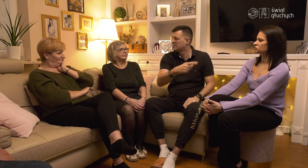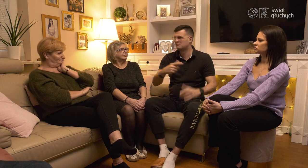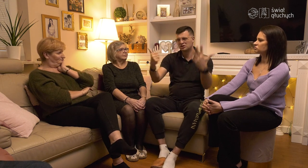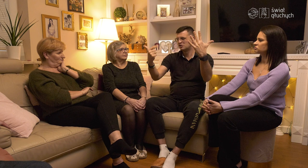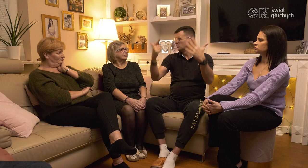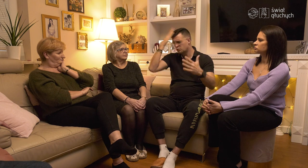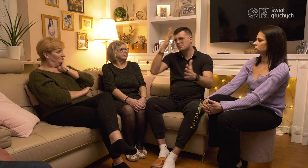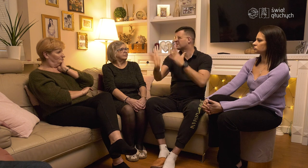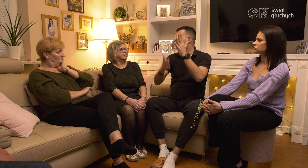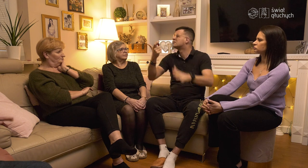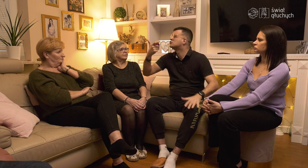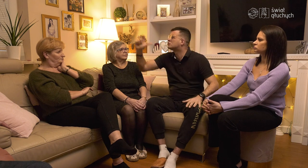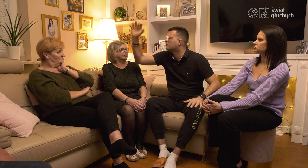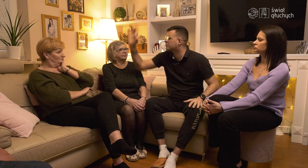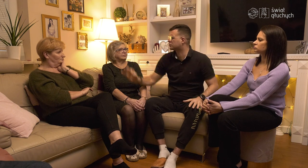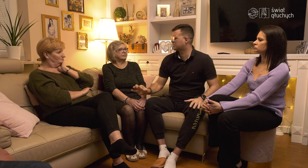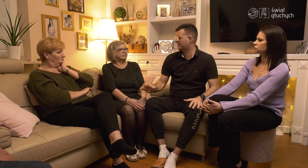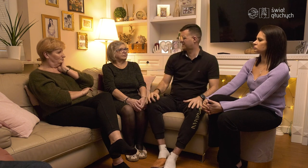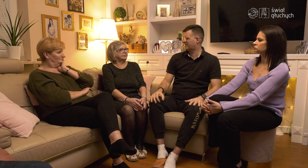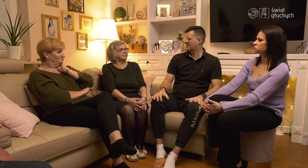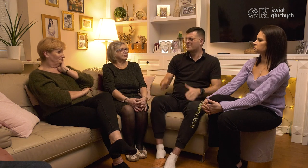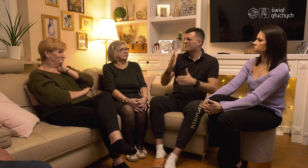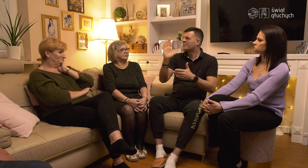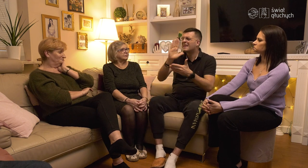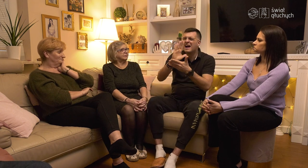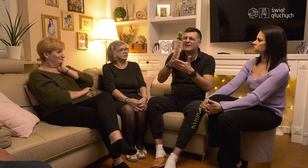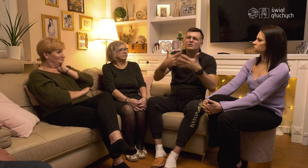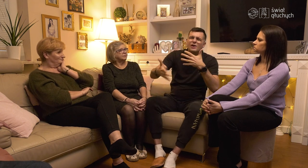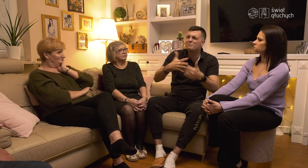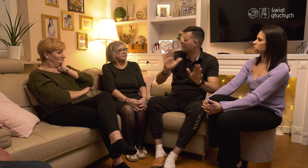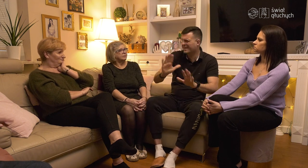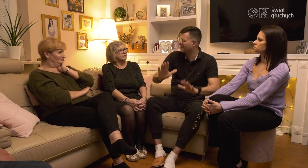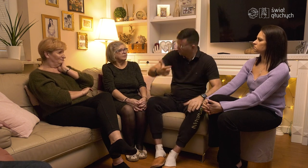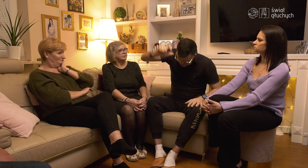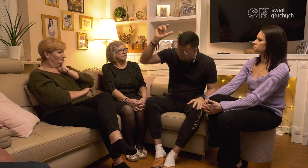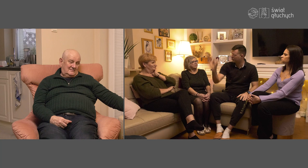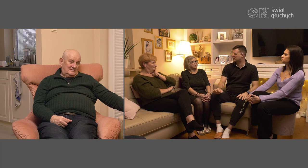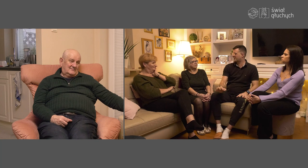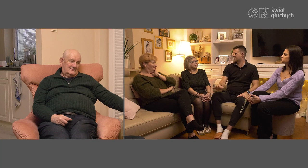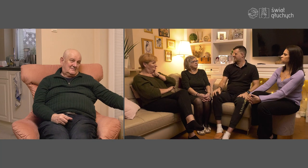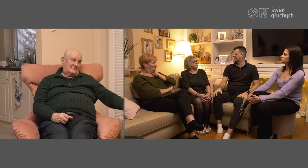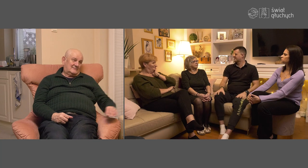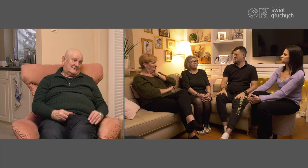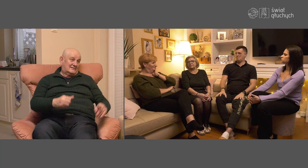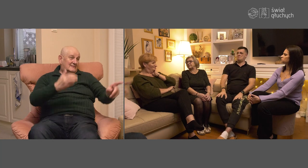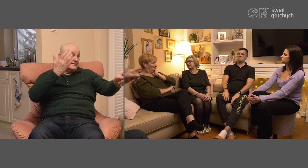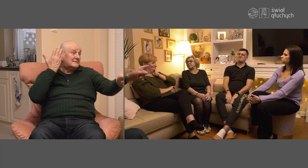The whole family, theirs is 6-7 people and He is one, and they learned to sign for Him - so 100%, not weakly, just 100% know how to sign.